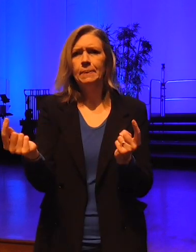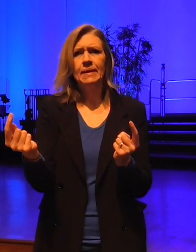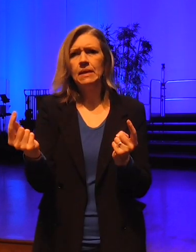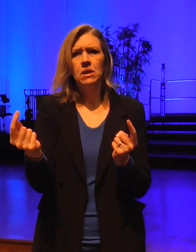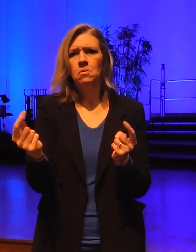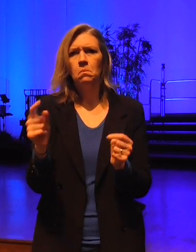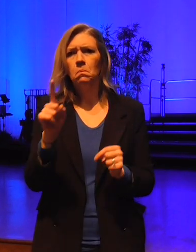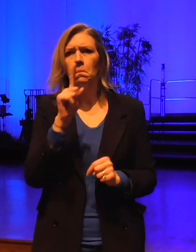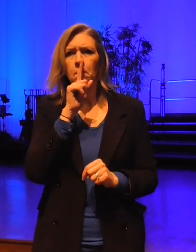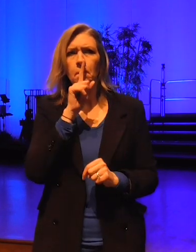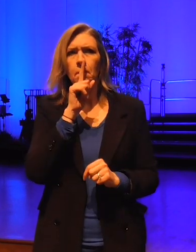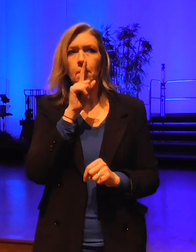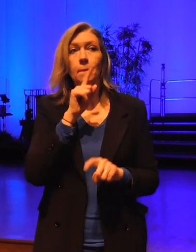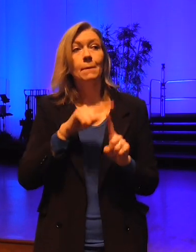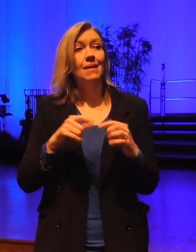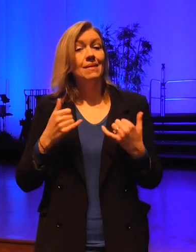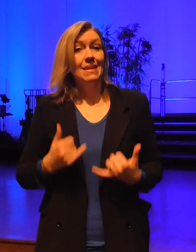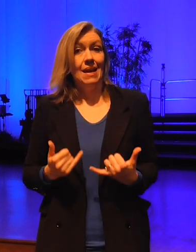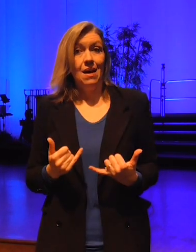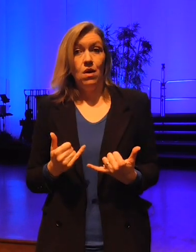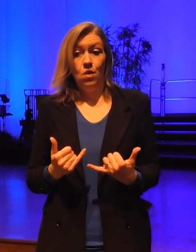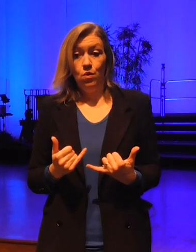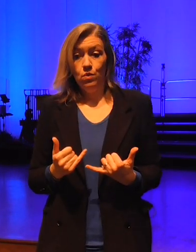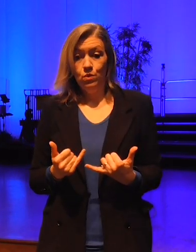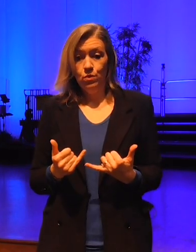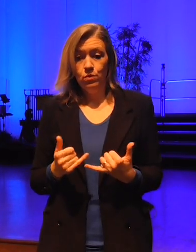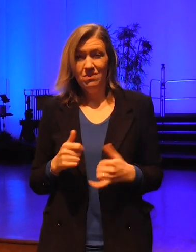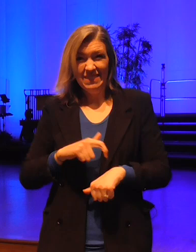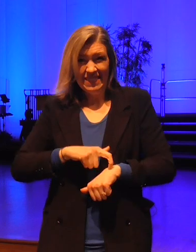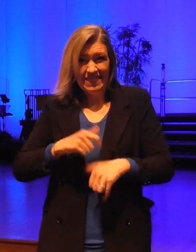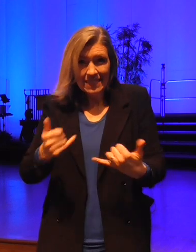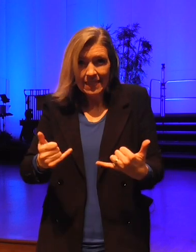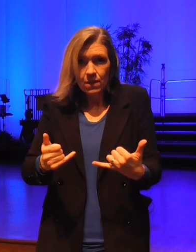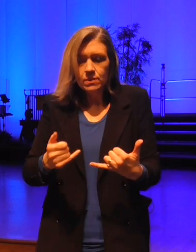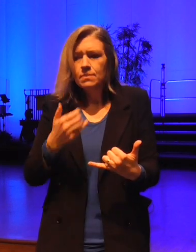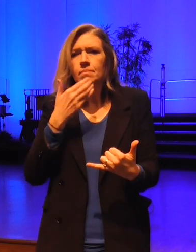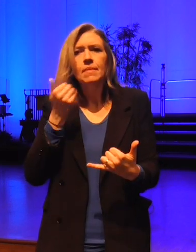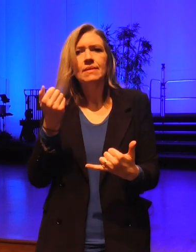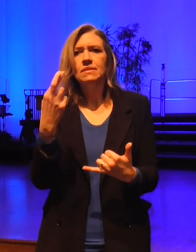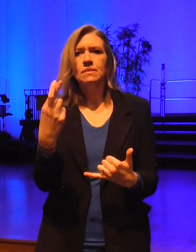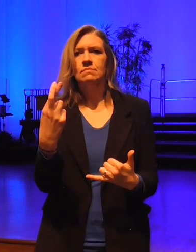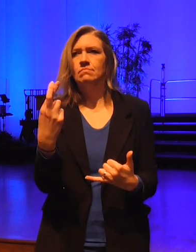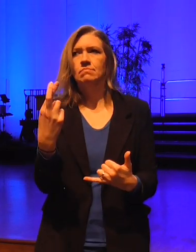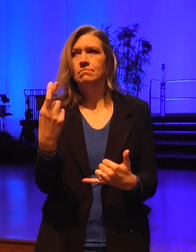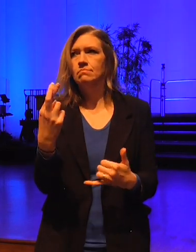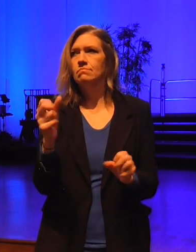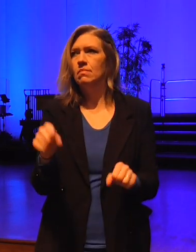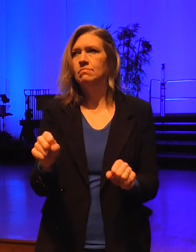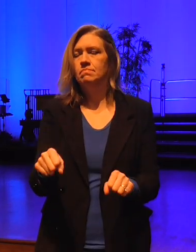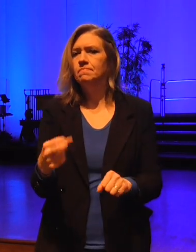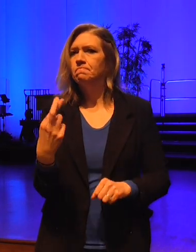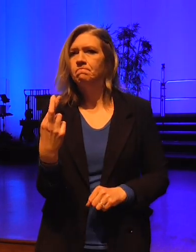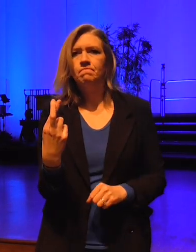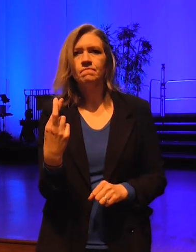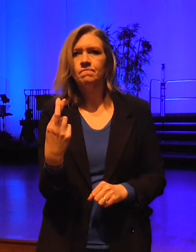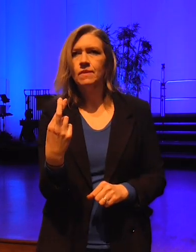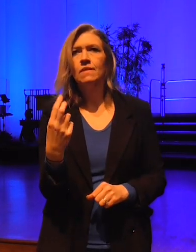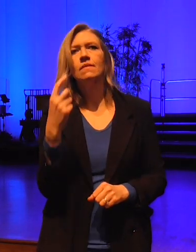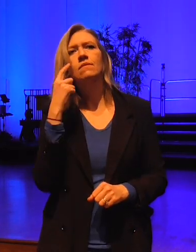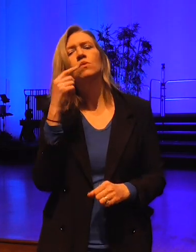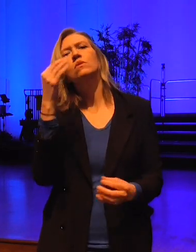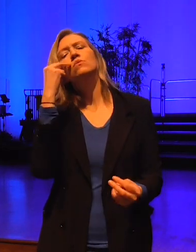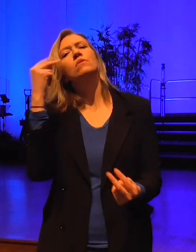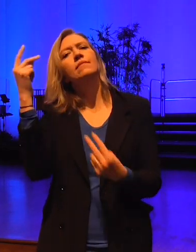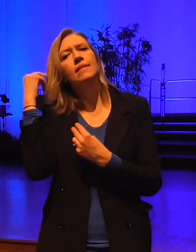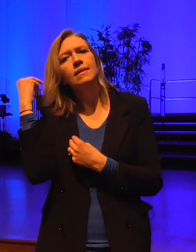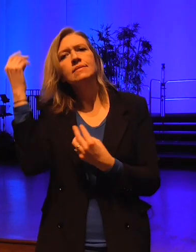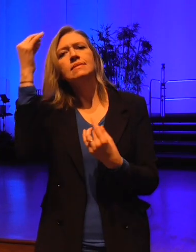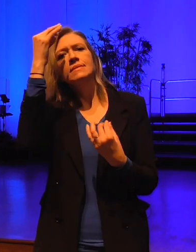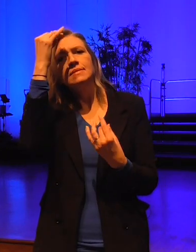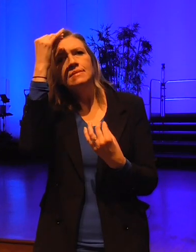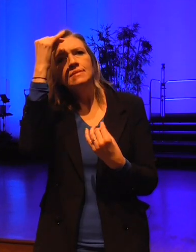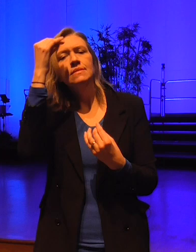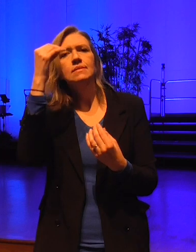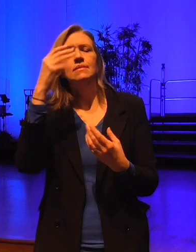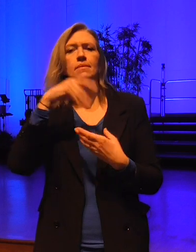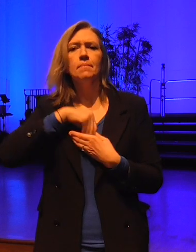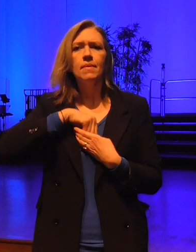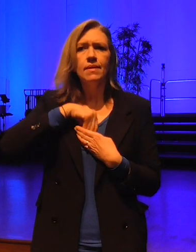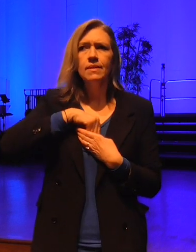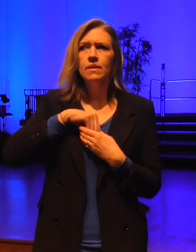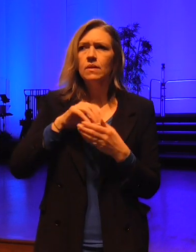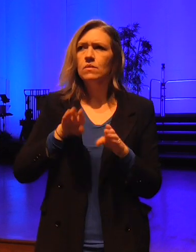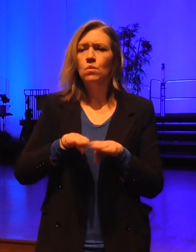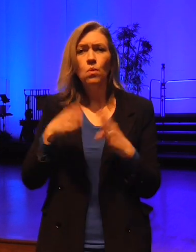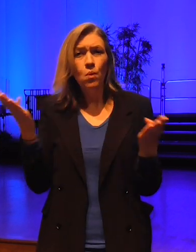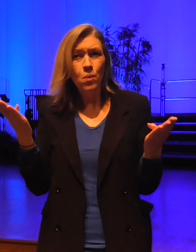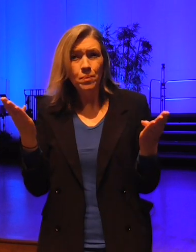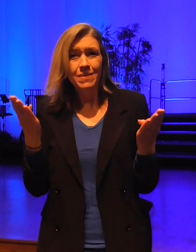right now is the best companion you have for reflecting embodying opening up to those Divine